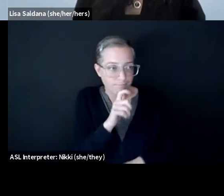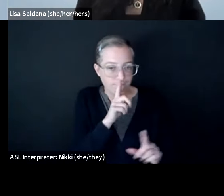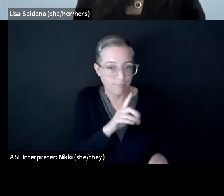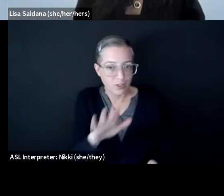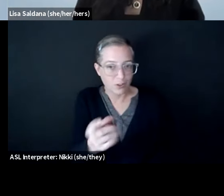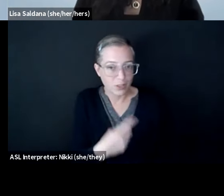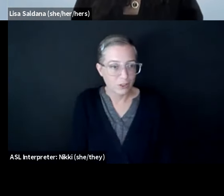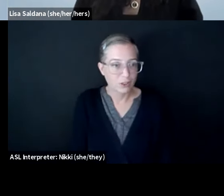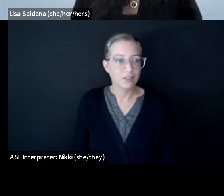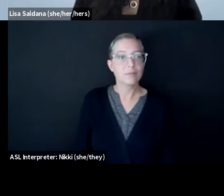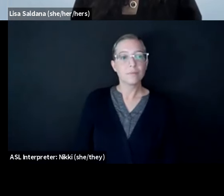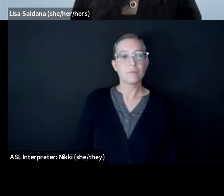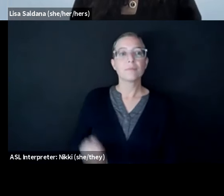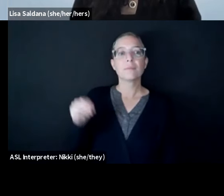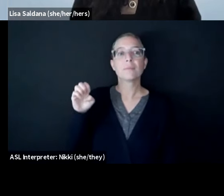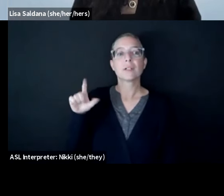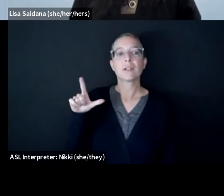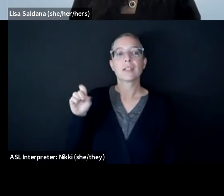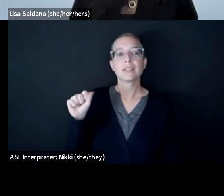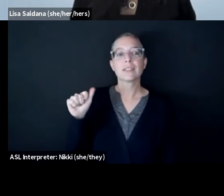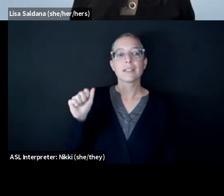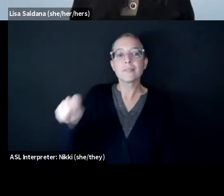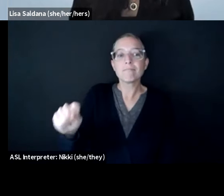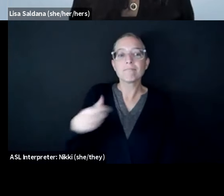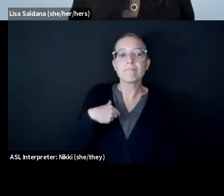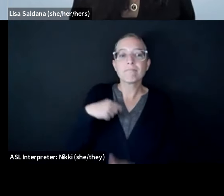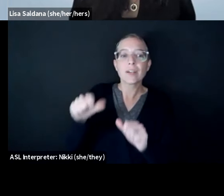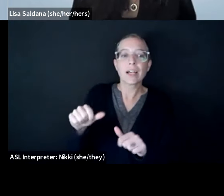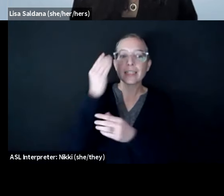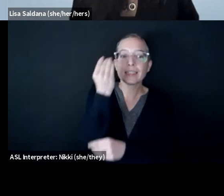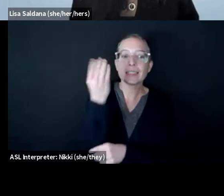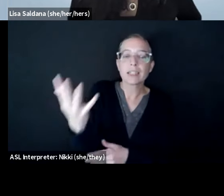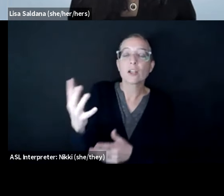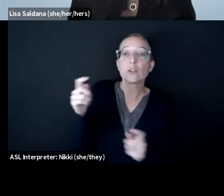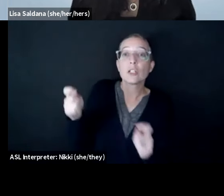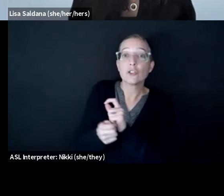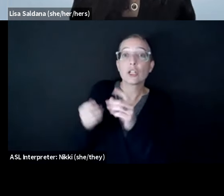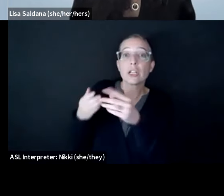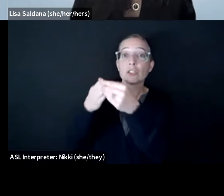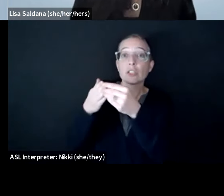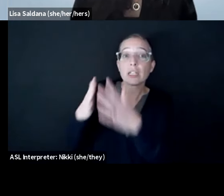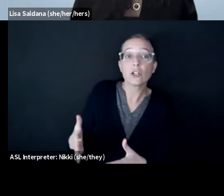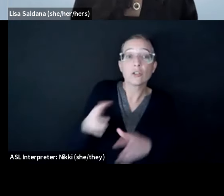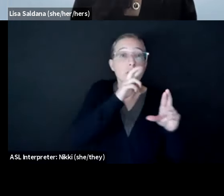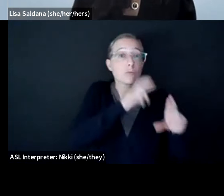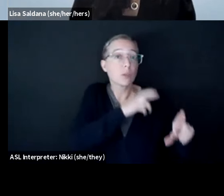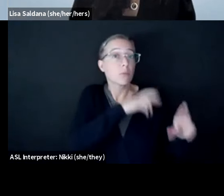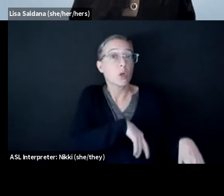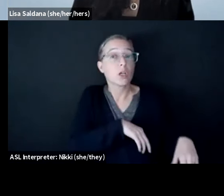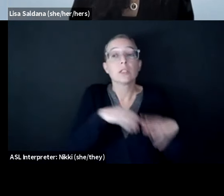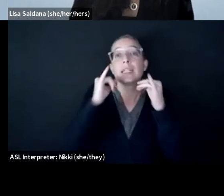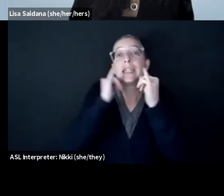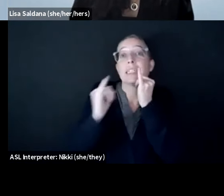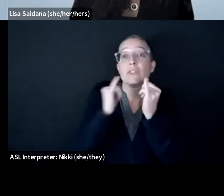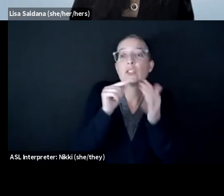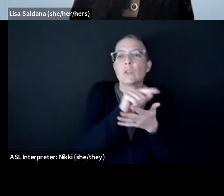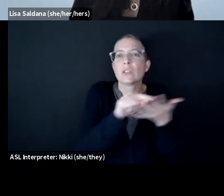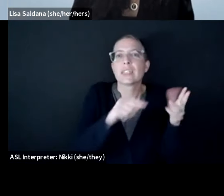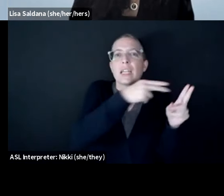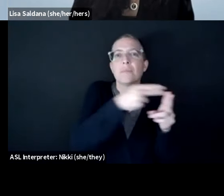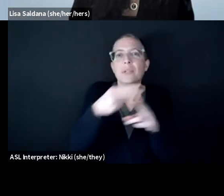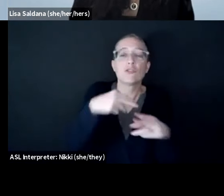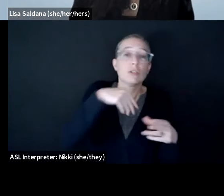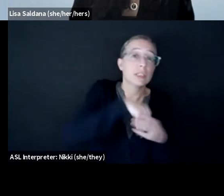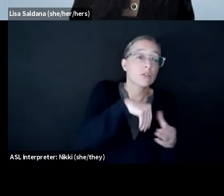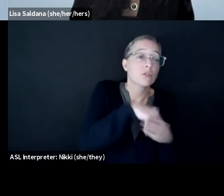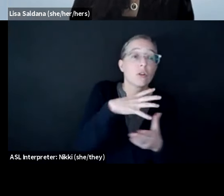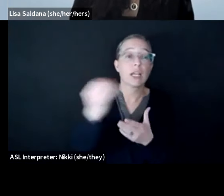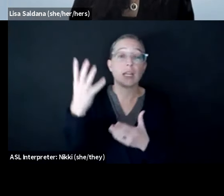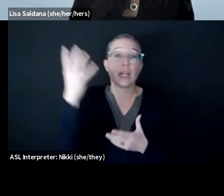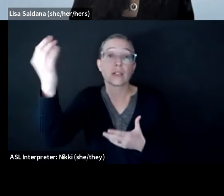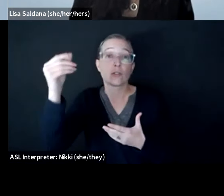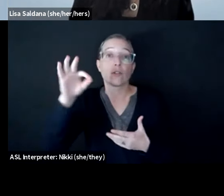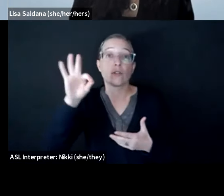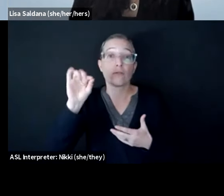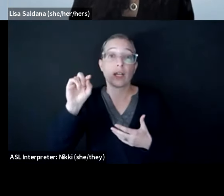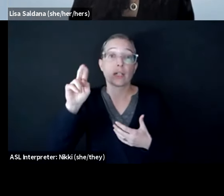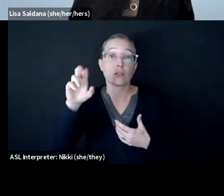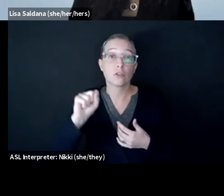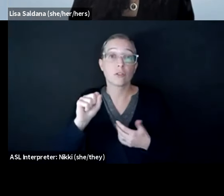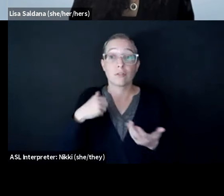Melissa Dattalo: yeah, I can tell you how the change leaders and the reports in the interviews kind of talked about internal or external factors and would love to hear your thoughts on how that fits with.